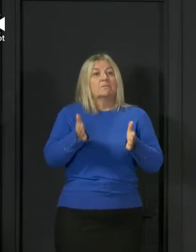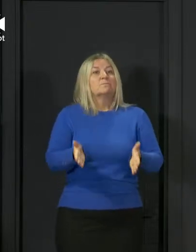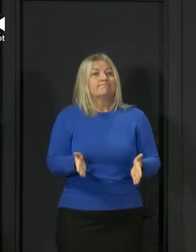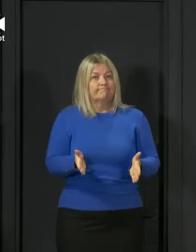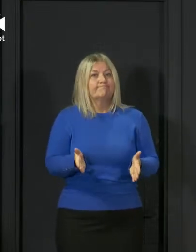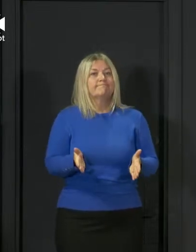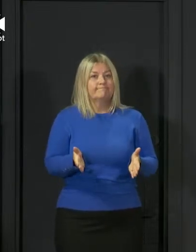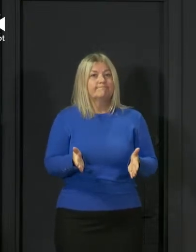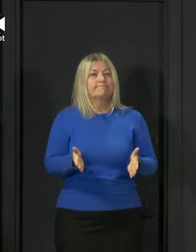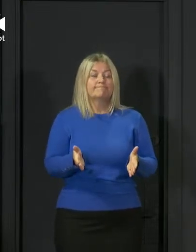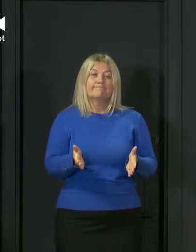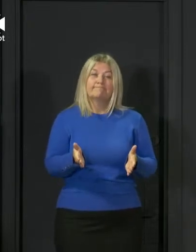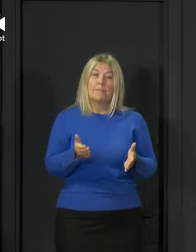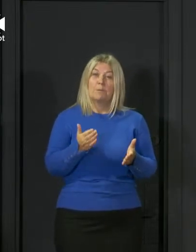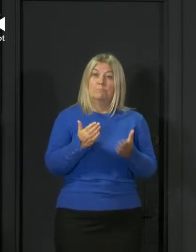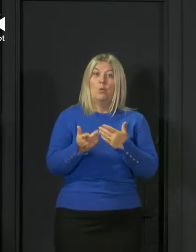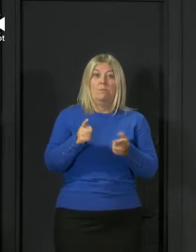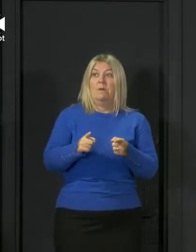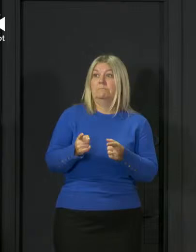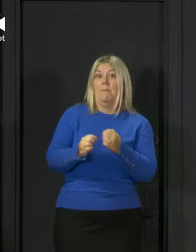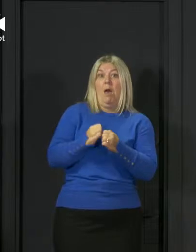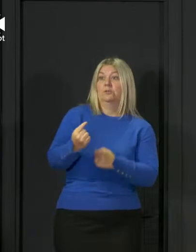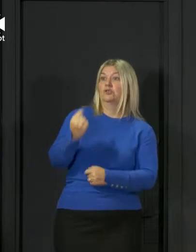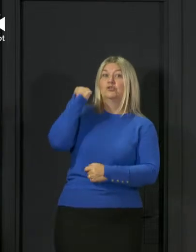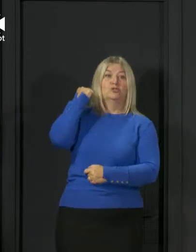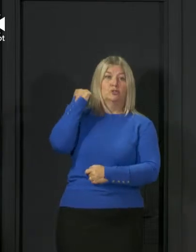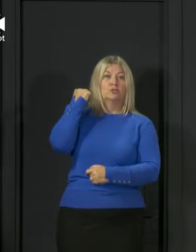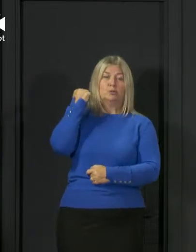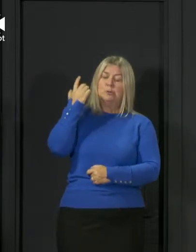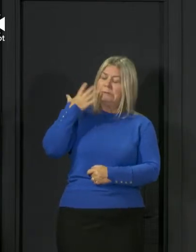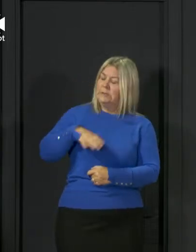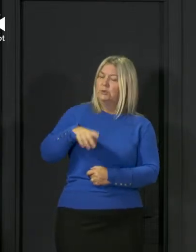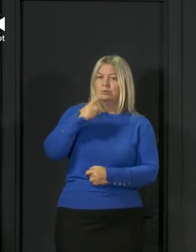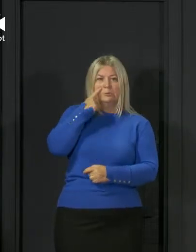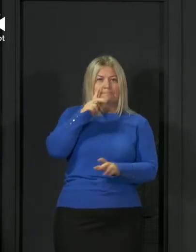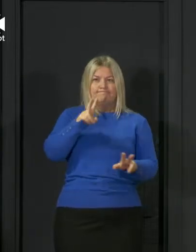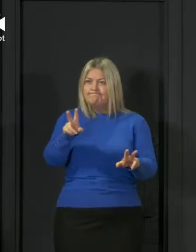back in March, that all of us are really vigilant and take all of these basic and,